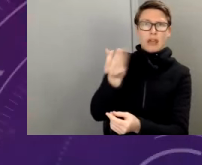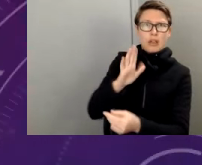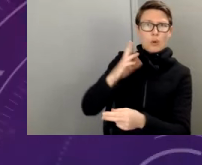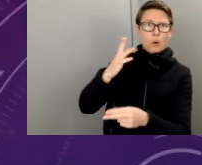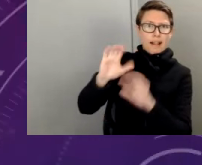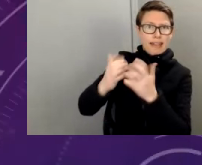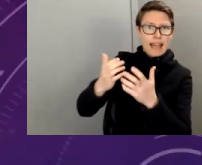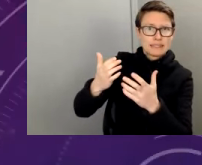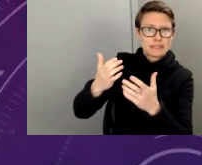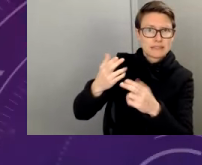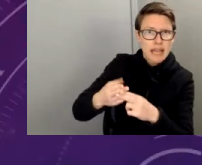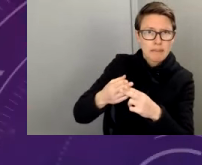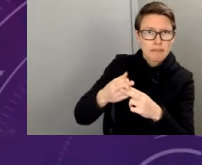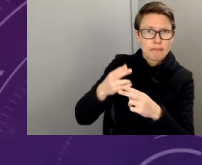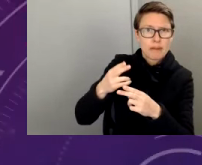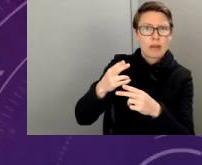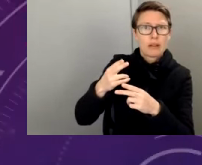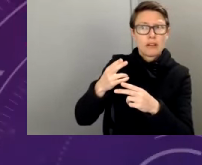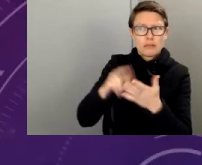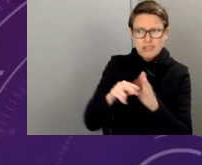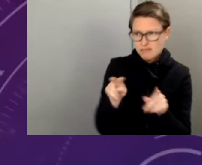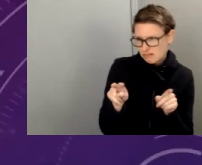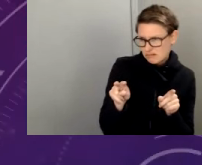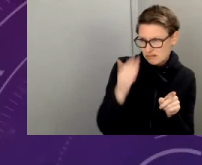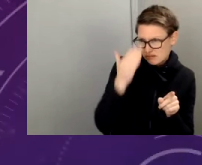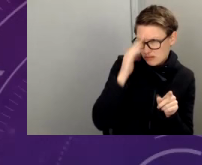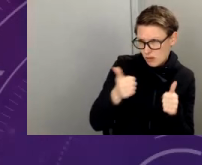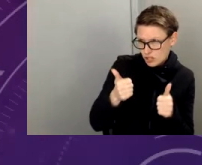but we do need to make sure that you put in your class section, name and number